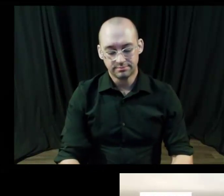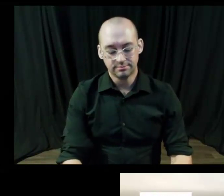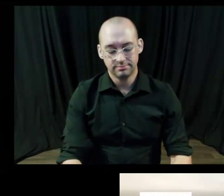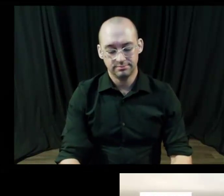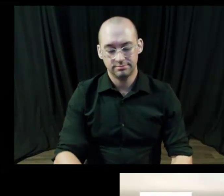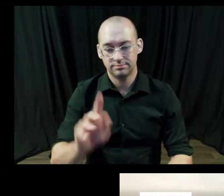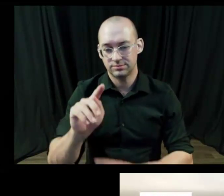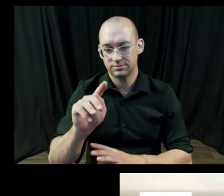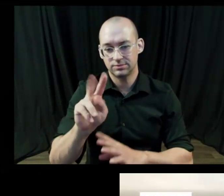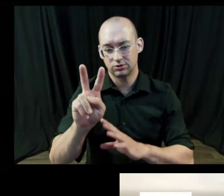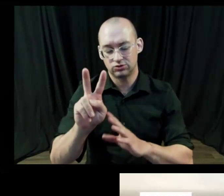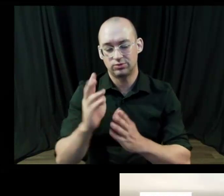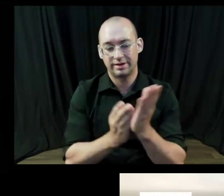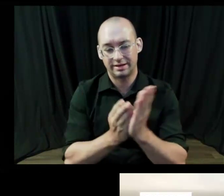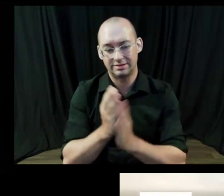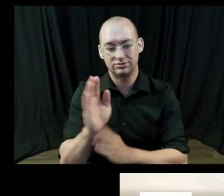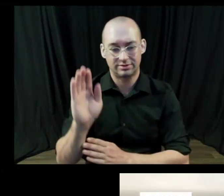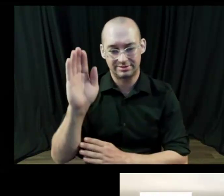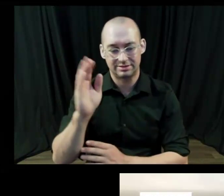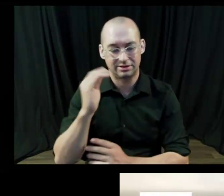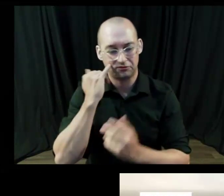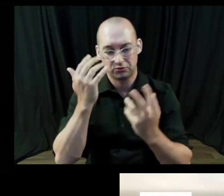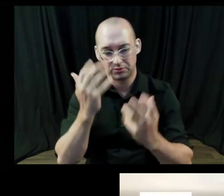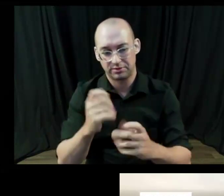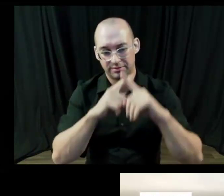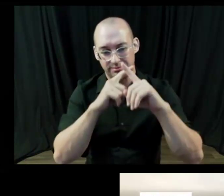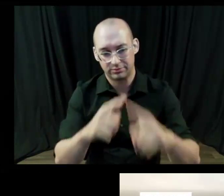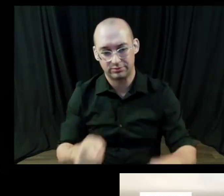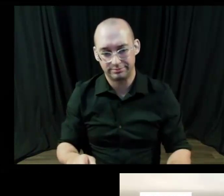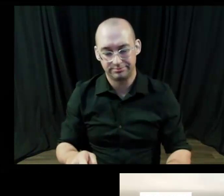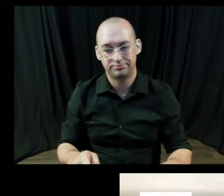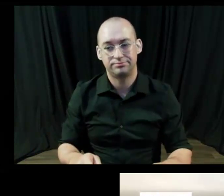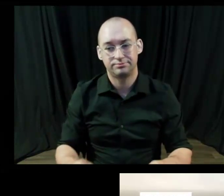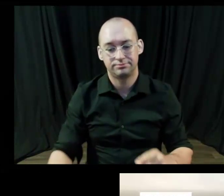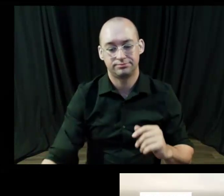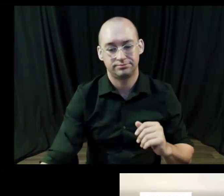would like to unmute yourself, we have a few hands raised. If you'd like to unmute yourself,